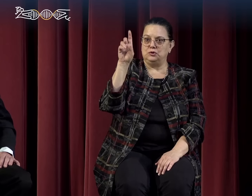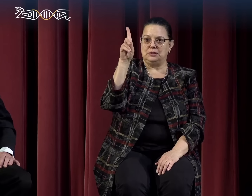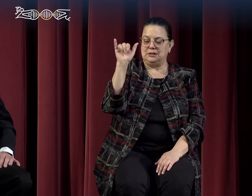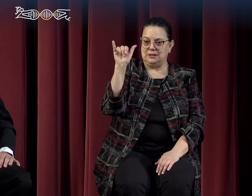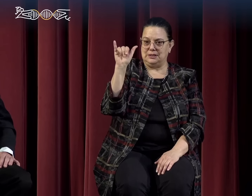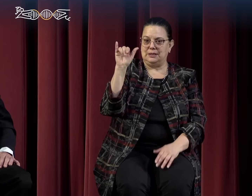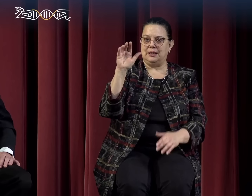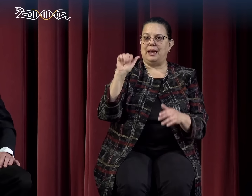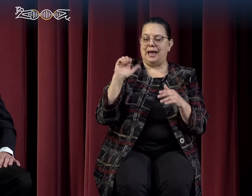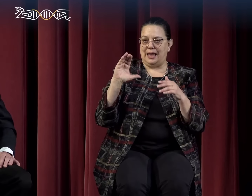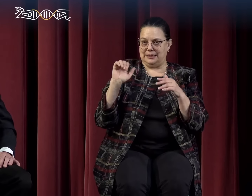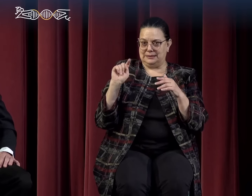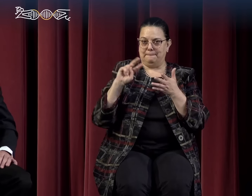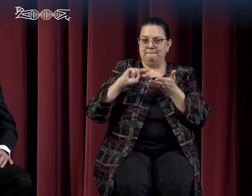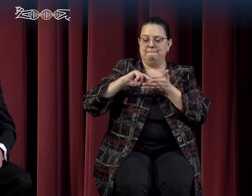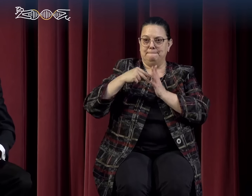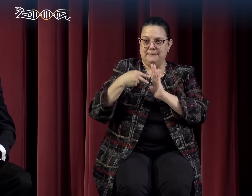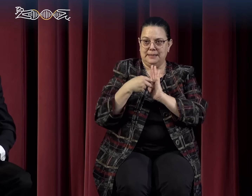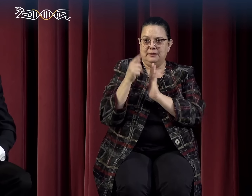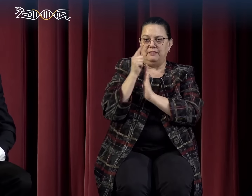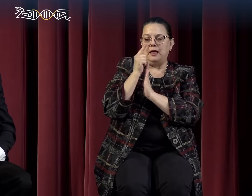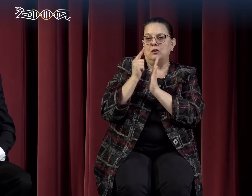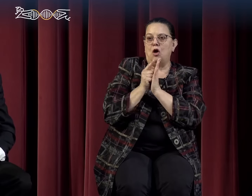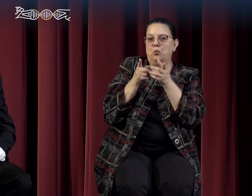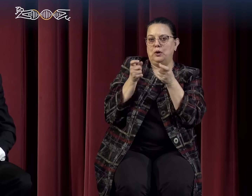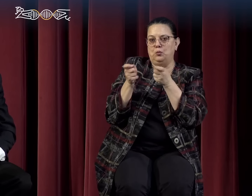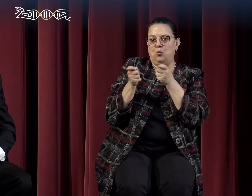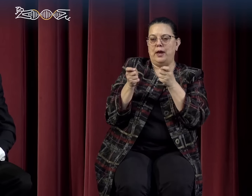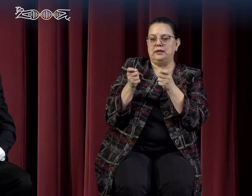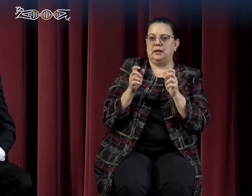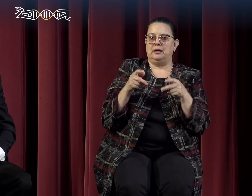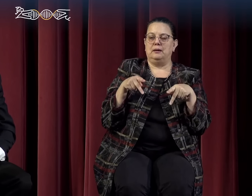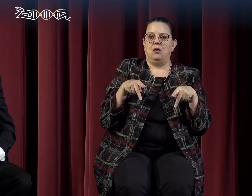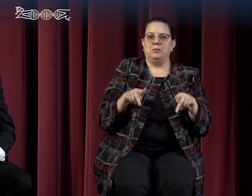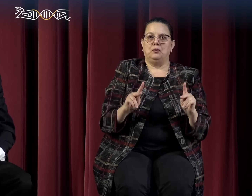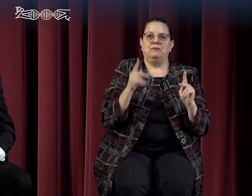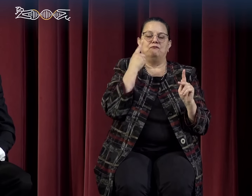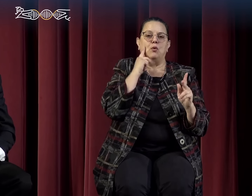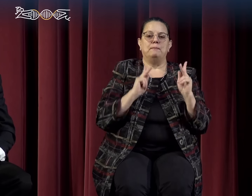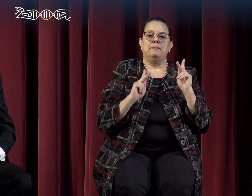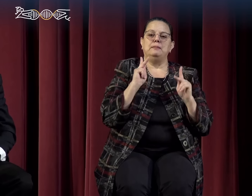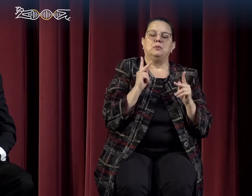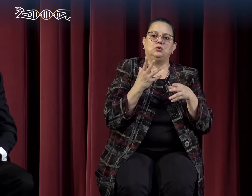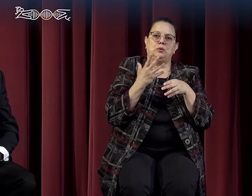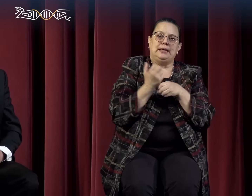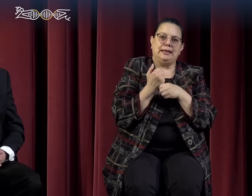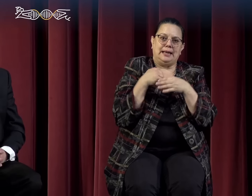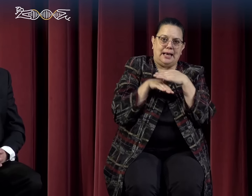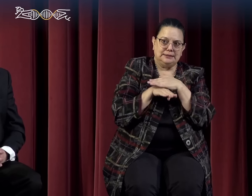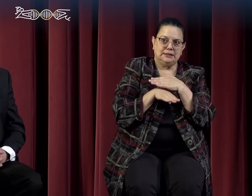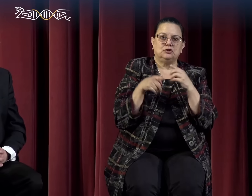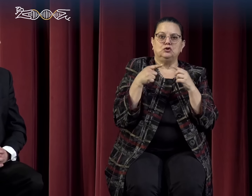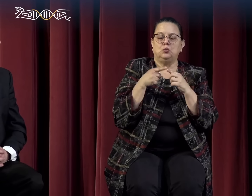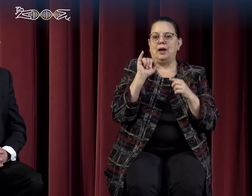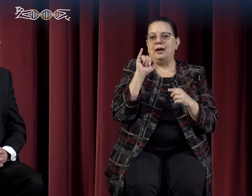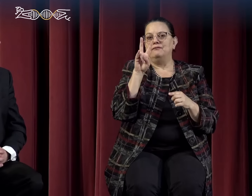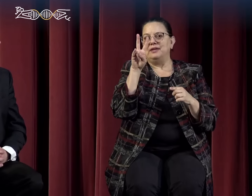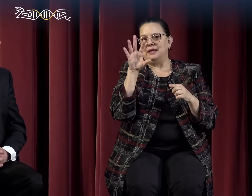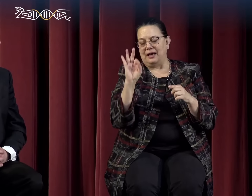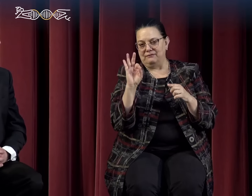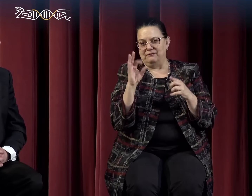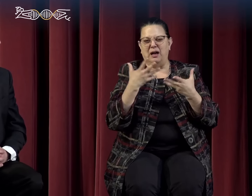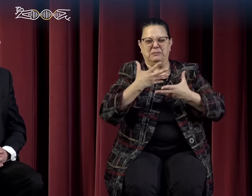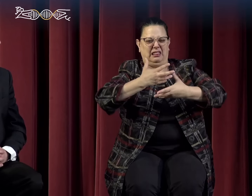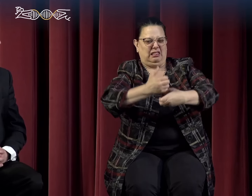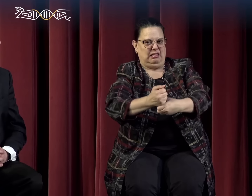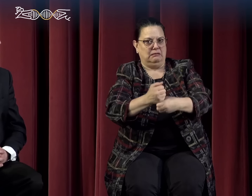embryo act specifically, was talking about who could get access to IVF.